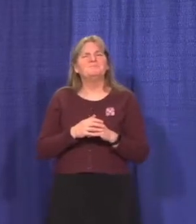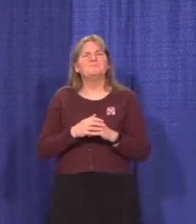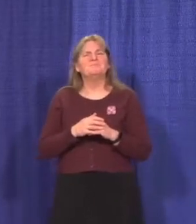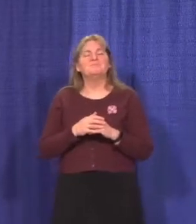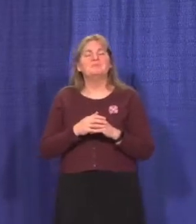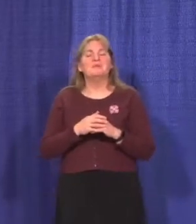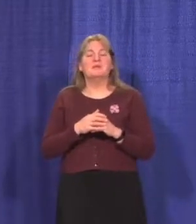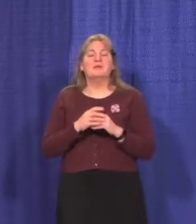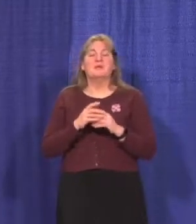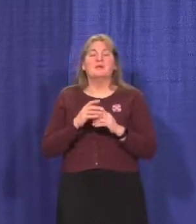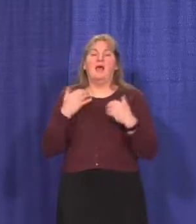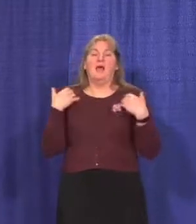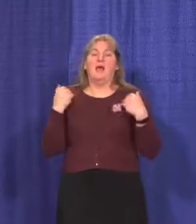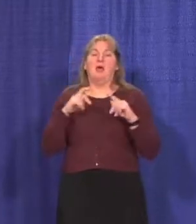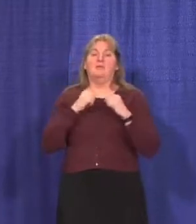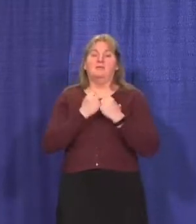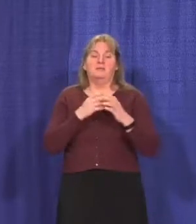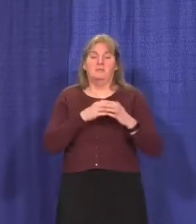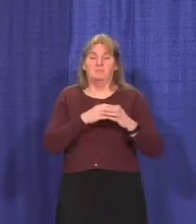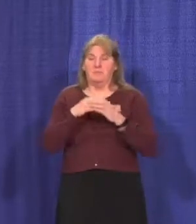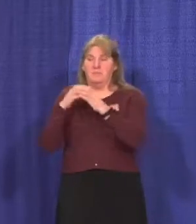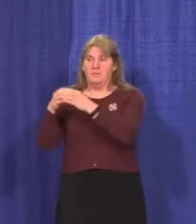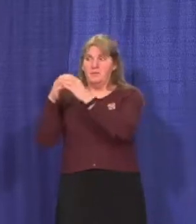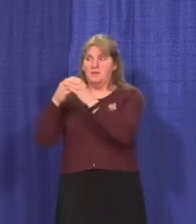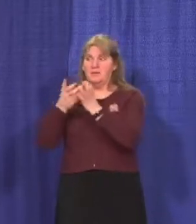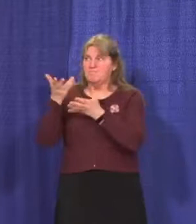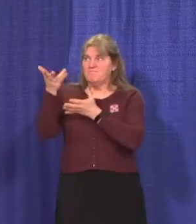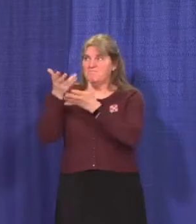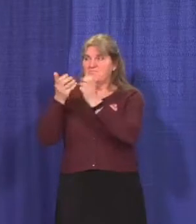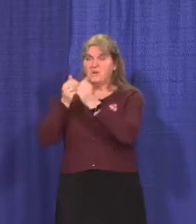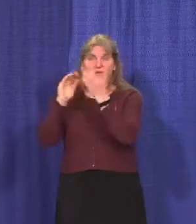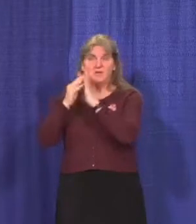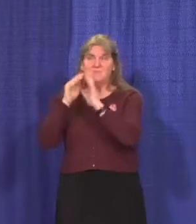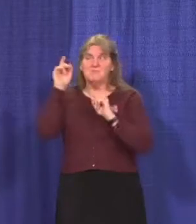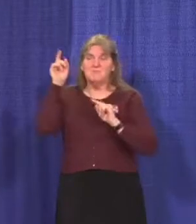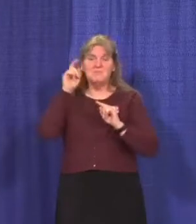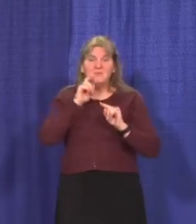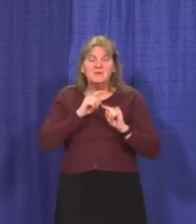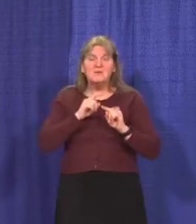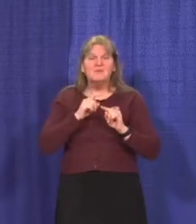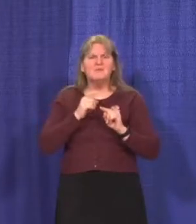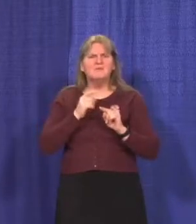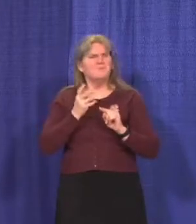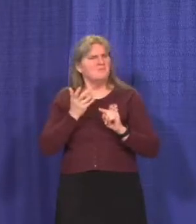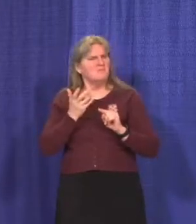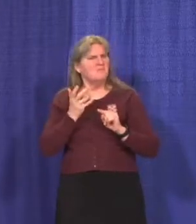communities and what we're hearing is people stepping up